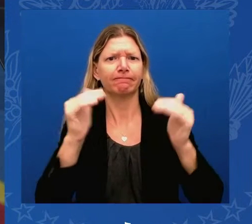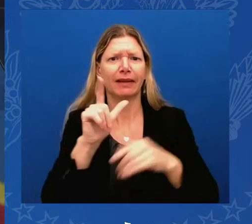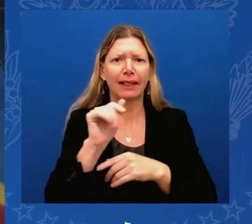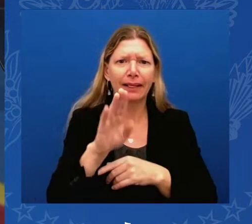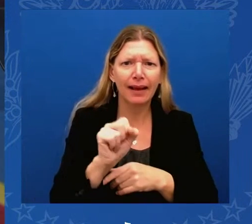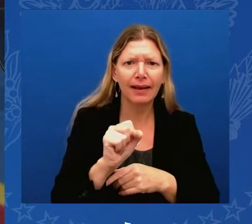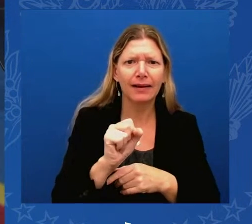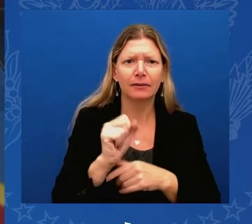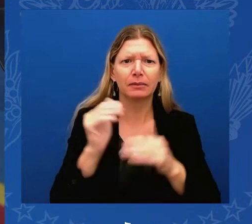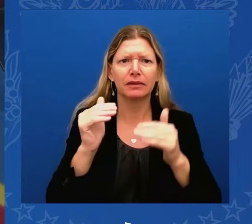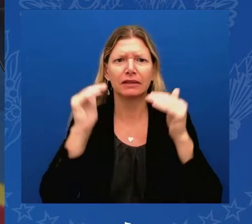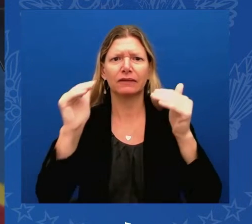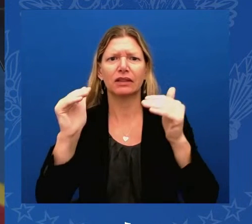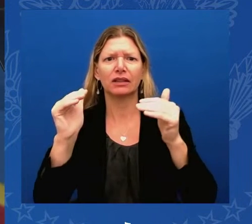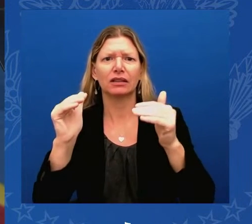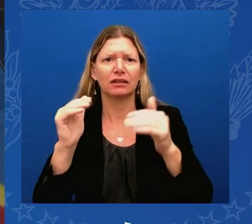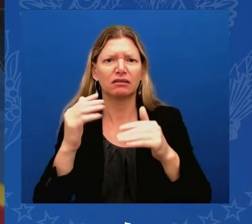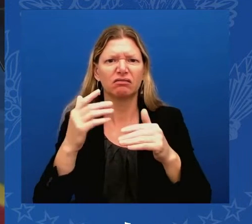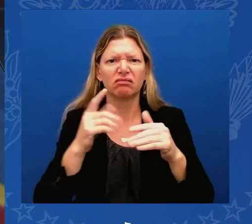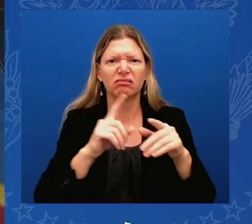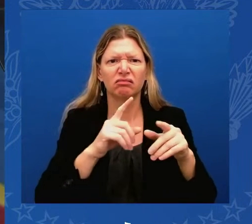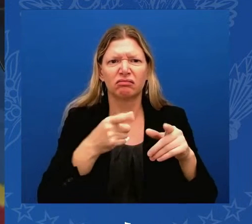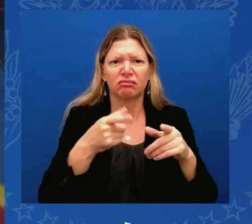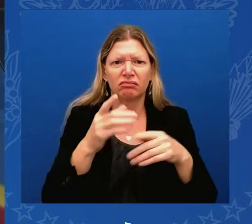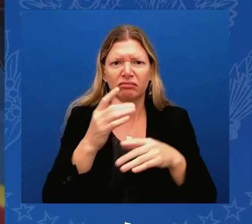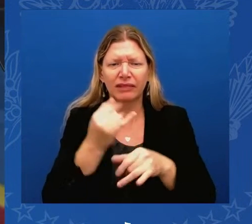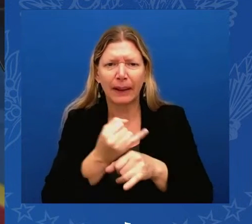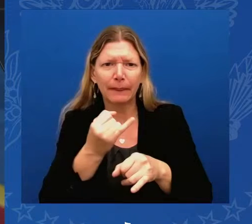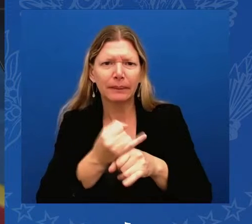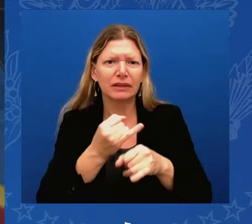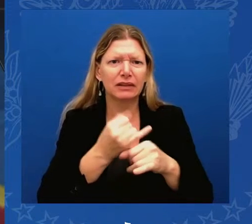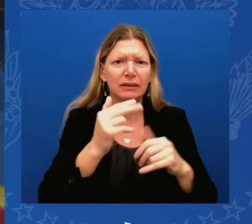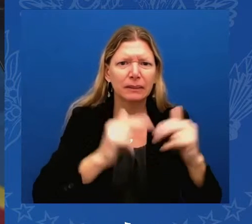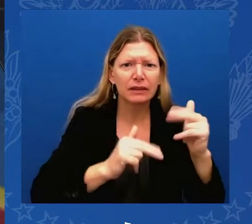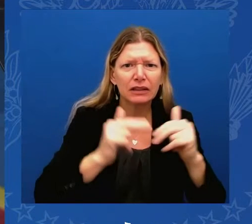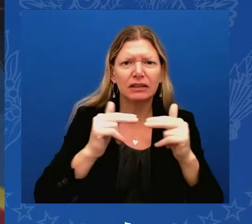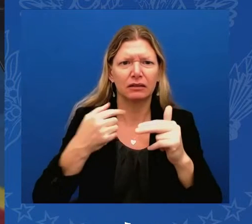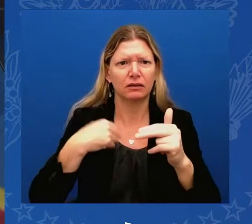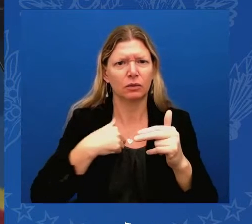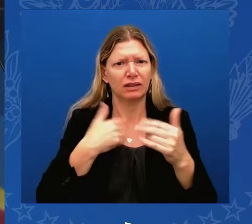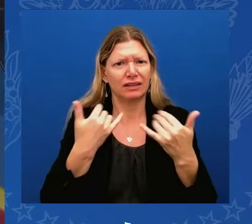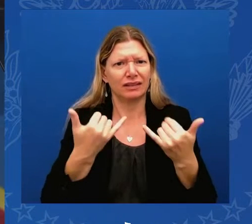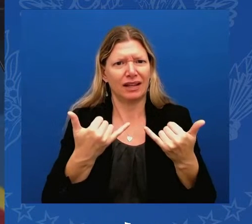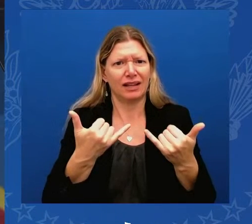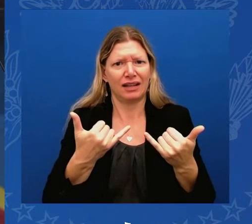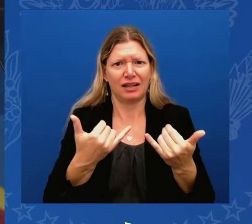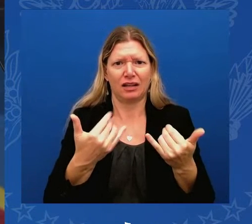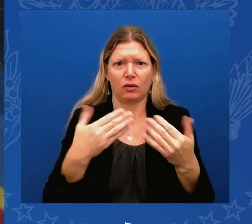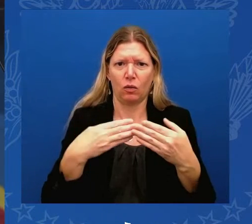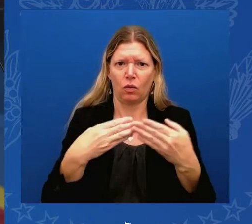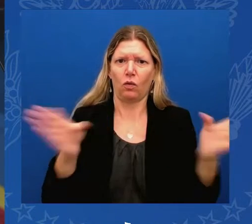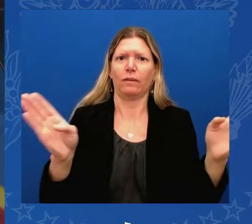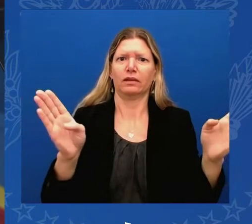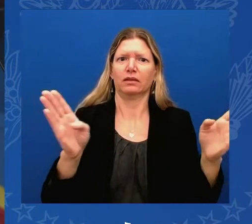to be providers and leaders for your families and communities. Today, record numbers of Black Americans have jobs,